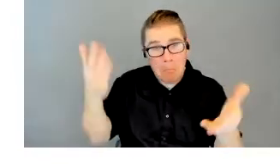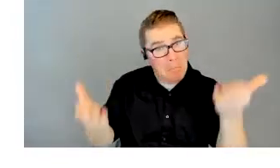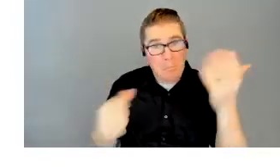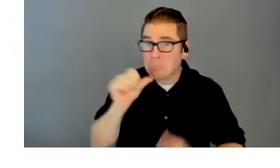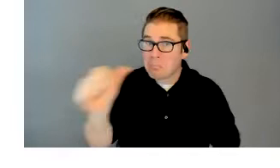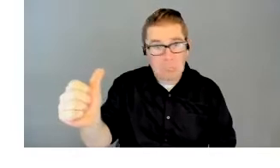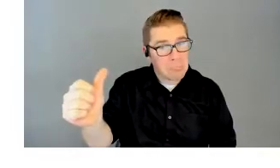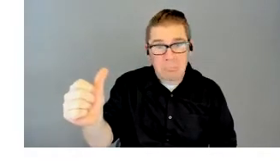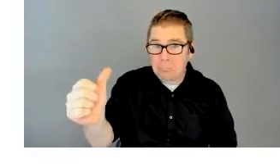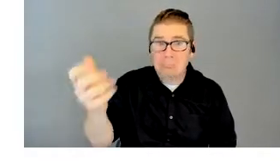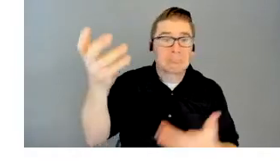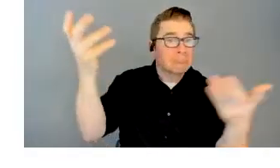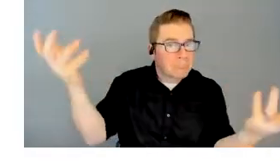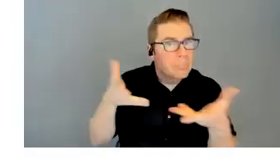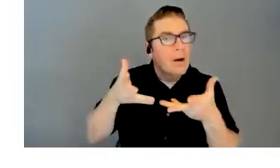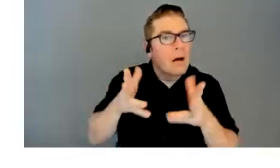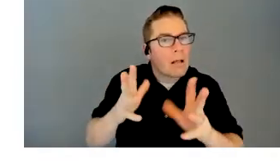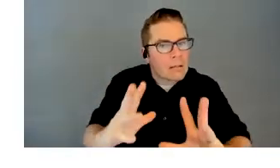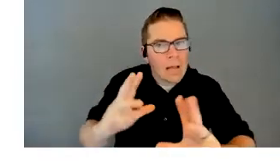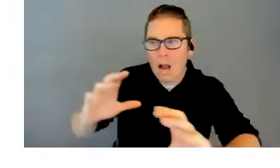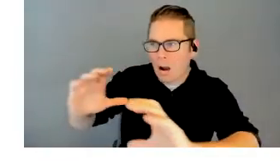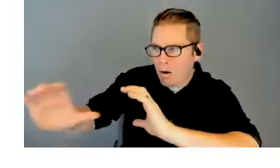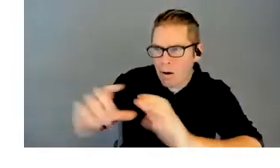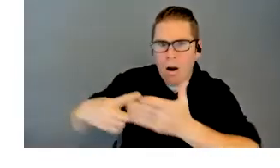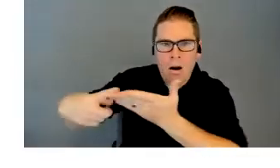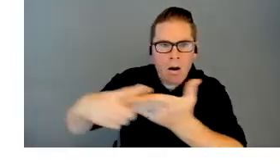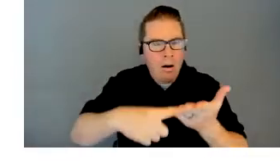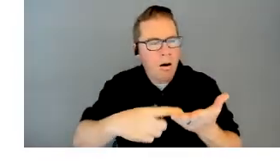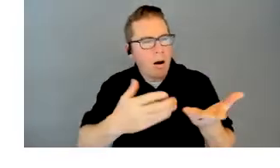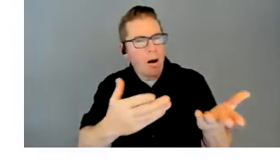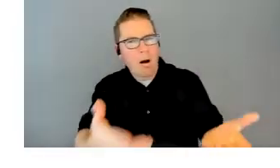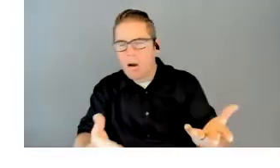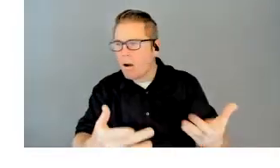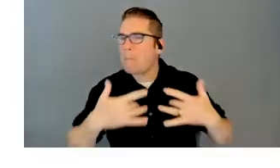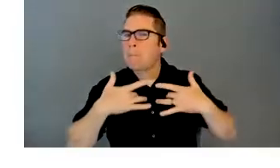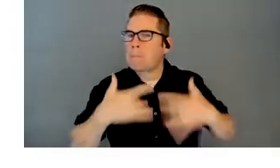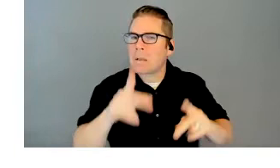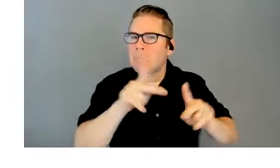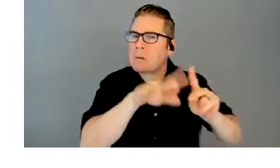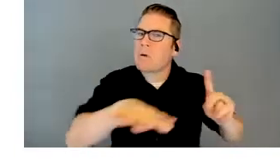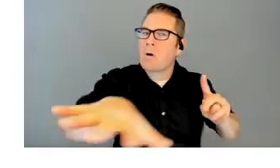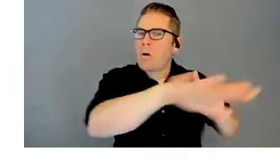conversation to happen in valuing our students and their beliefs and their values